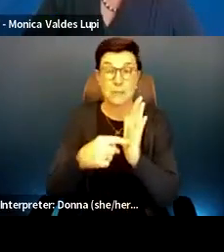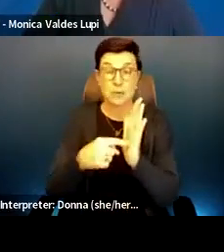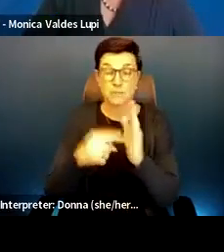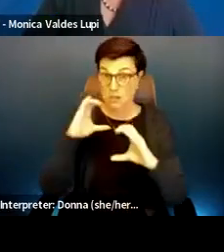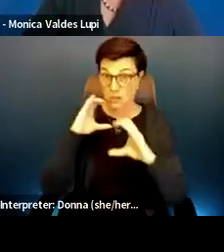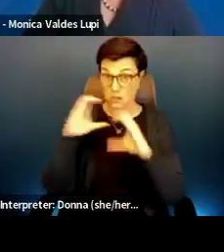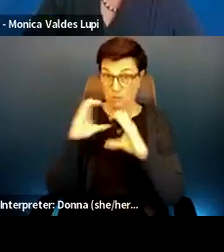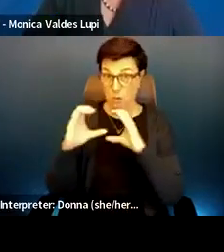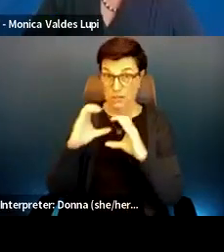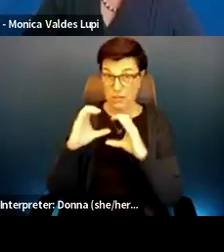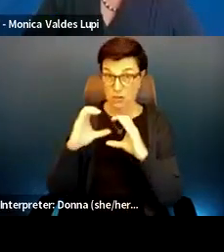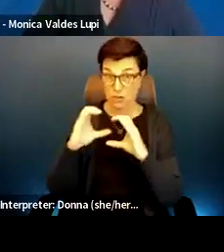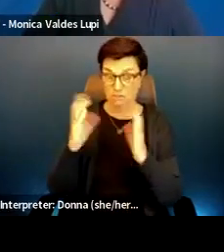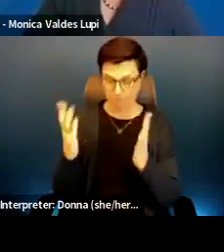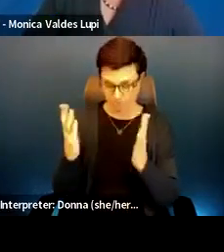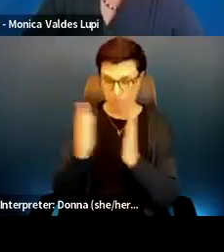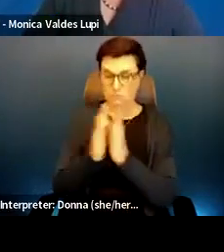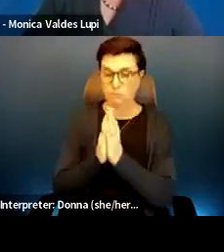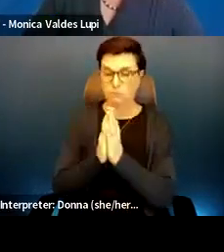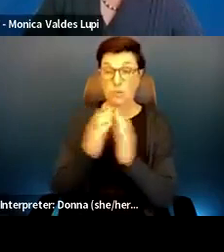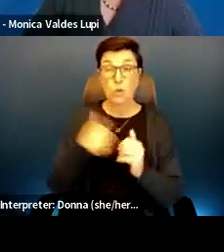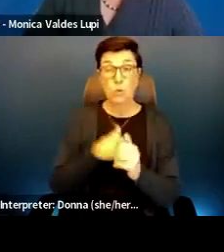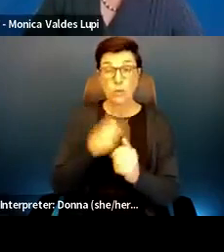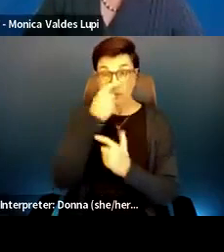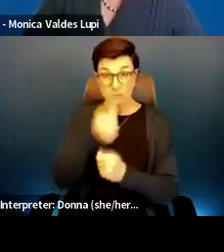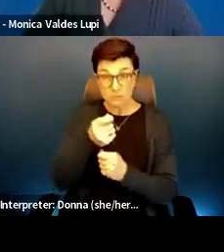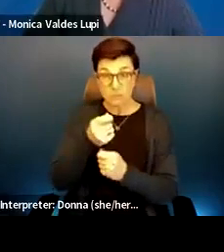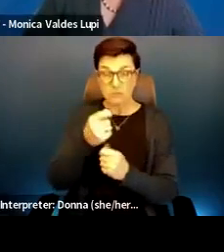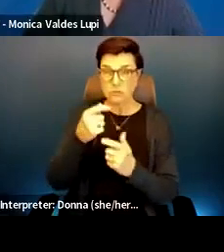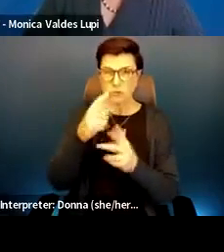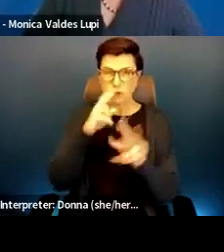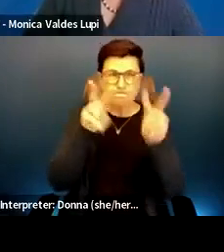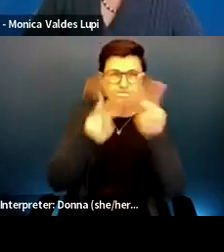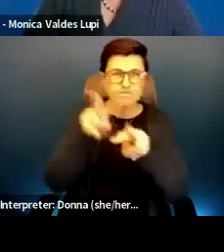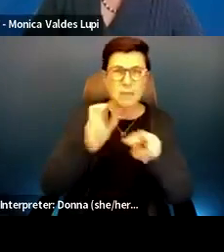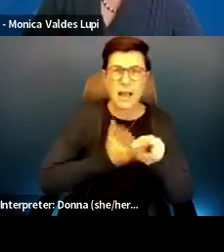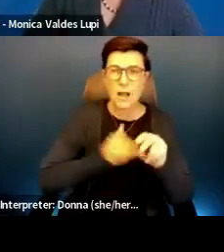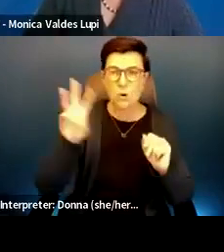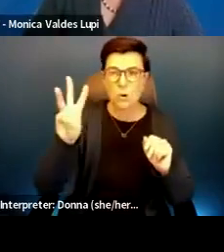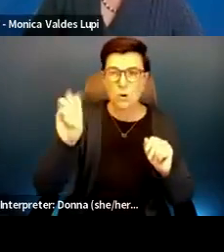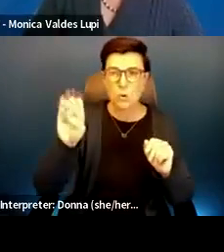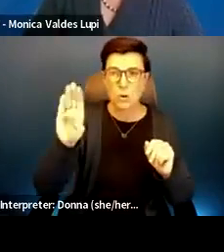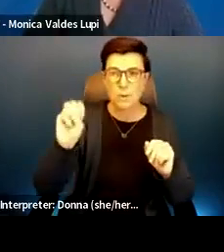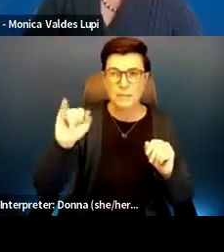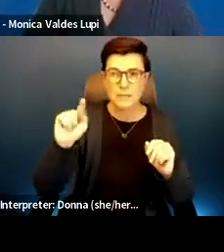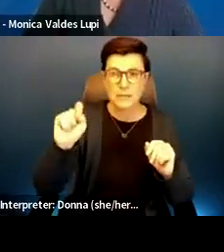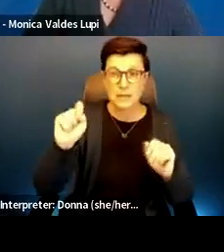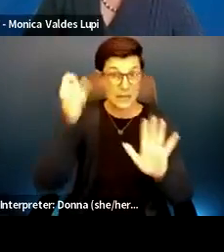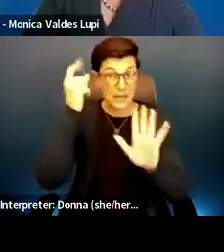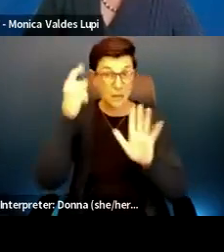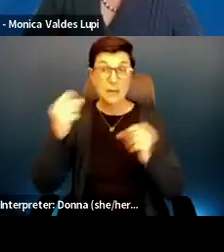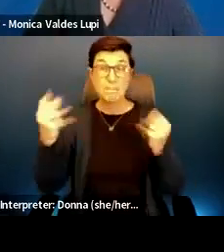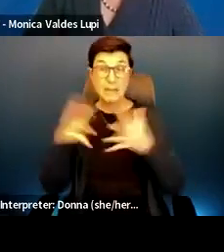that we really wanted to do was look at our website. People, now Americans, are now coming to our website in ways